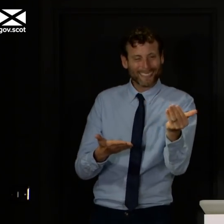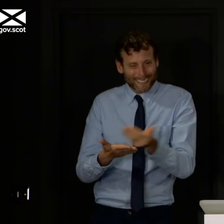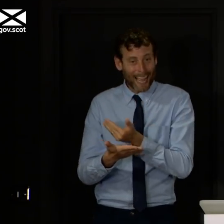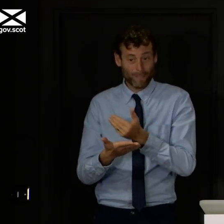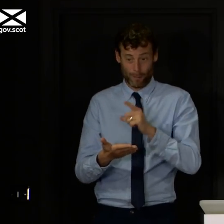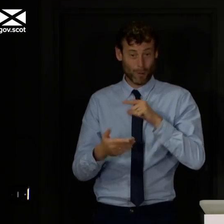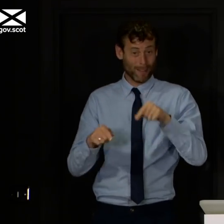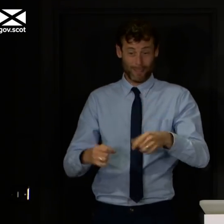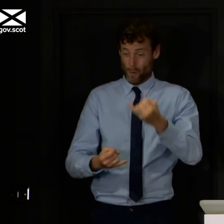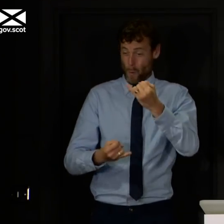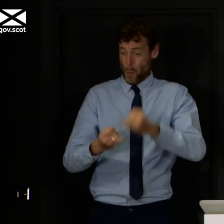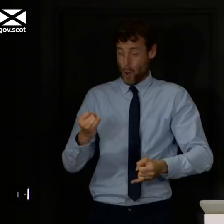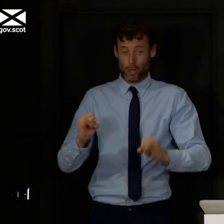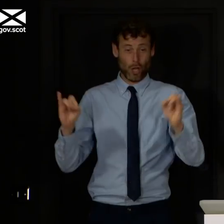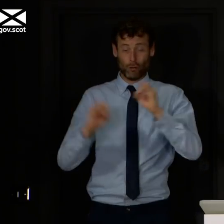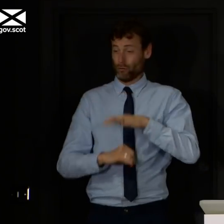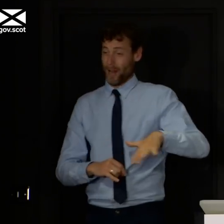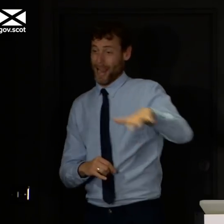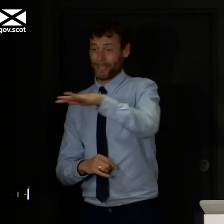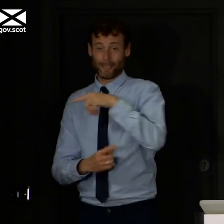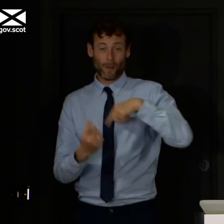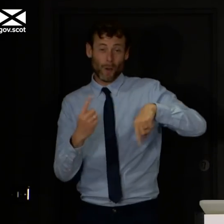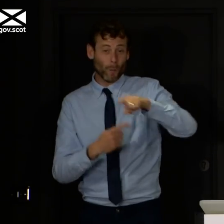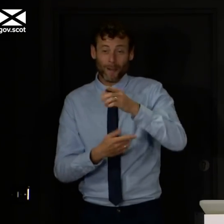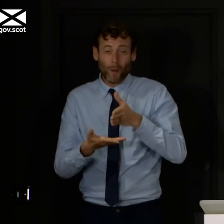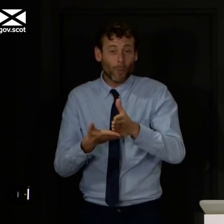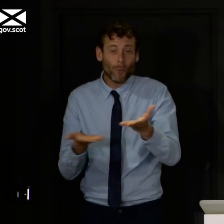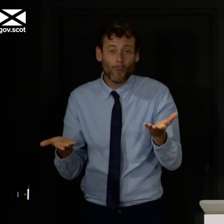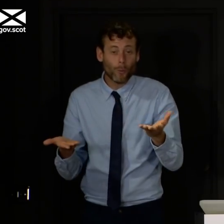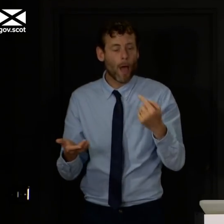of us have ever lived through. And that's what I'm going to continue to focus on every day.